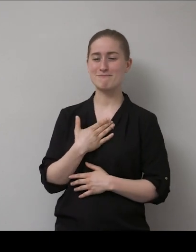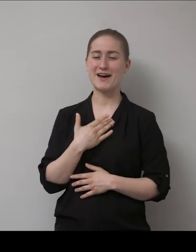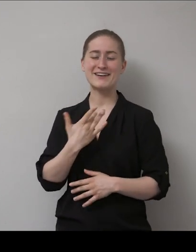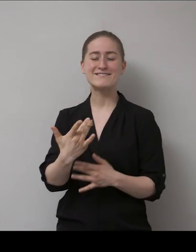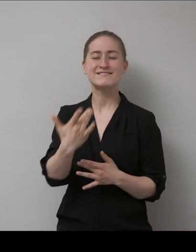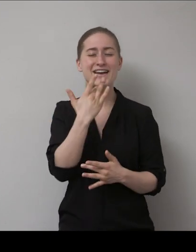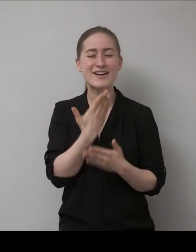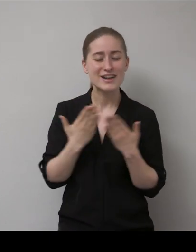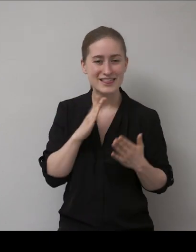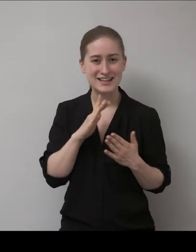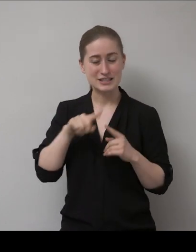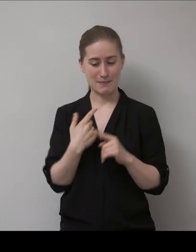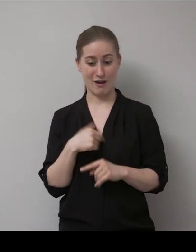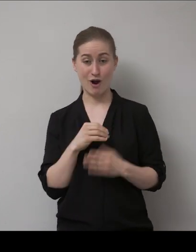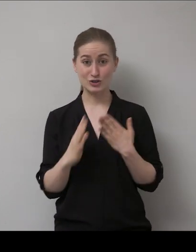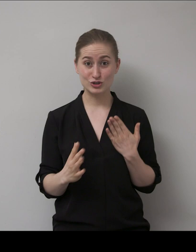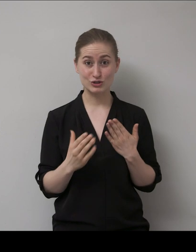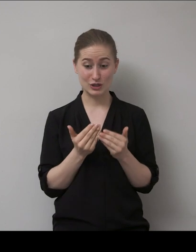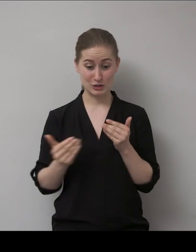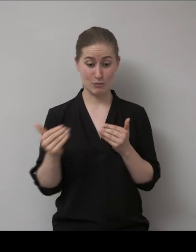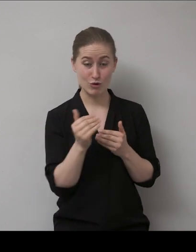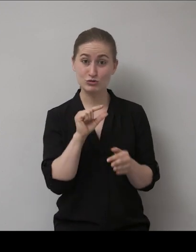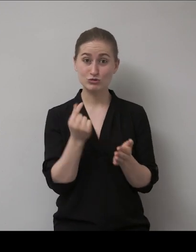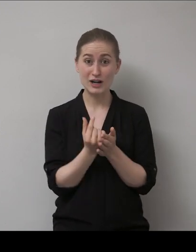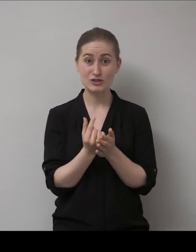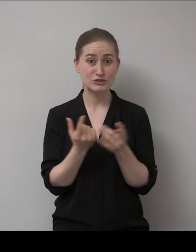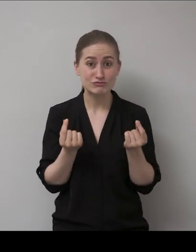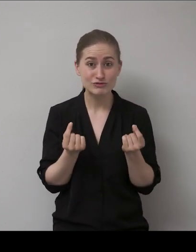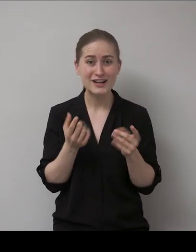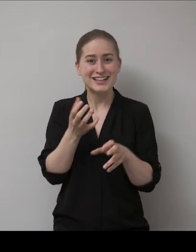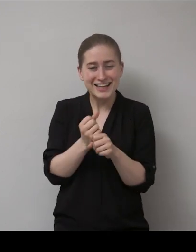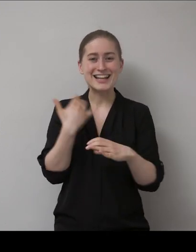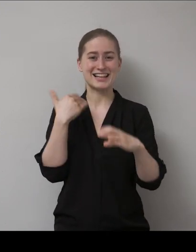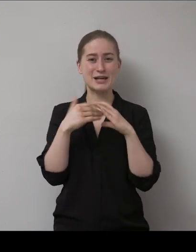about our students post-graduation is getting those emails from them